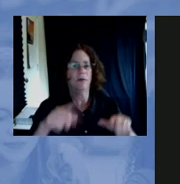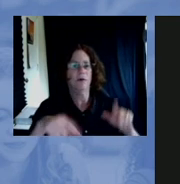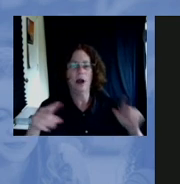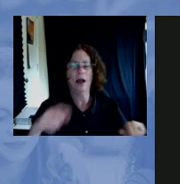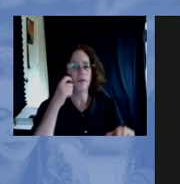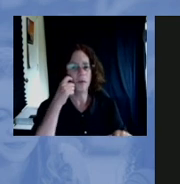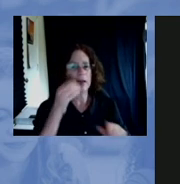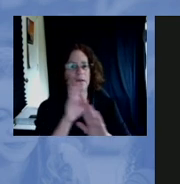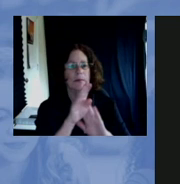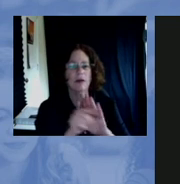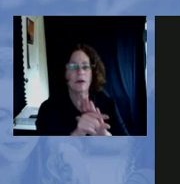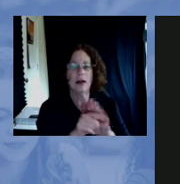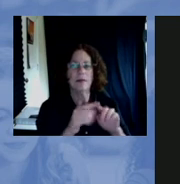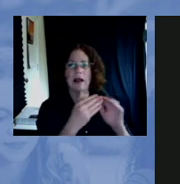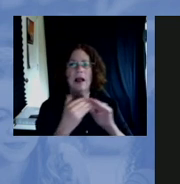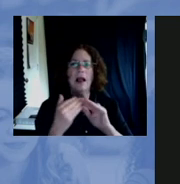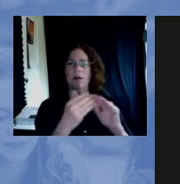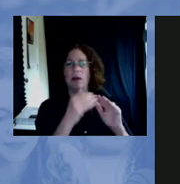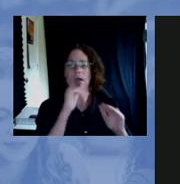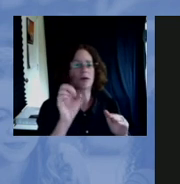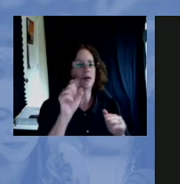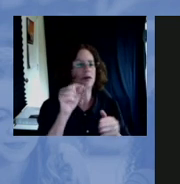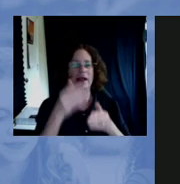EQUITY DOESN'T JUST END WITH HAVING TEACHERS OF COLOR.